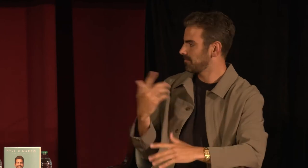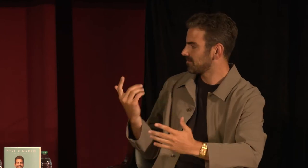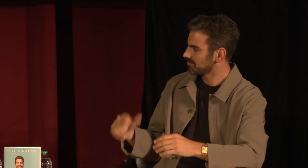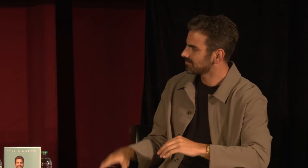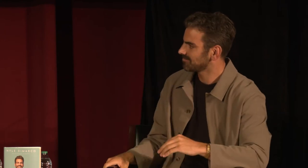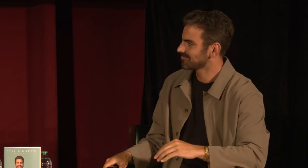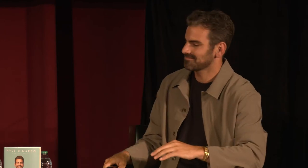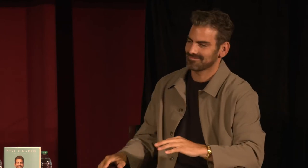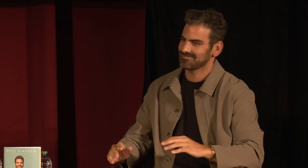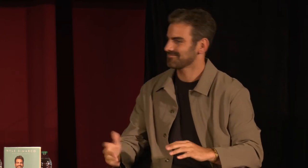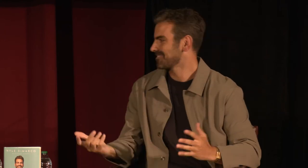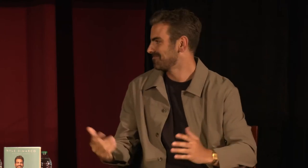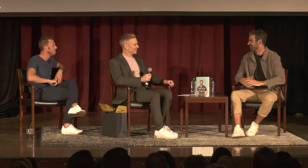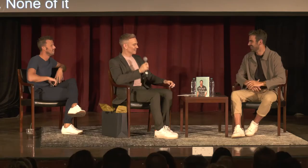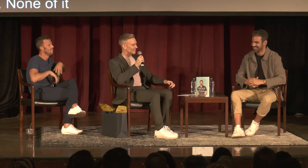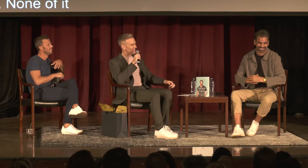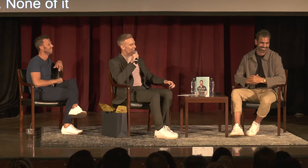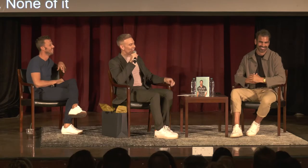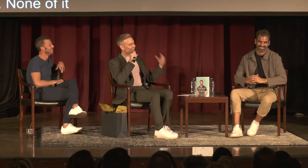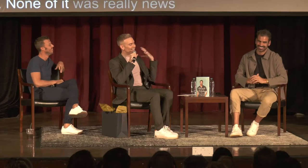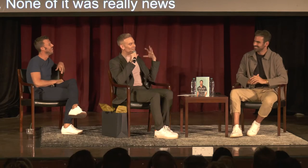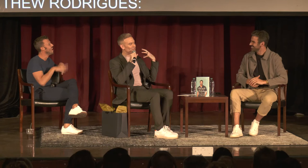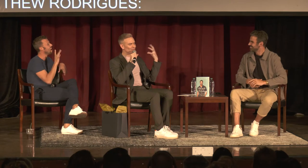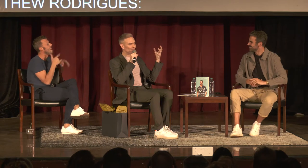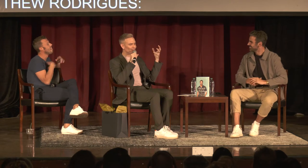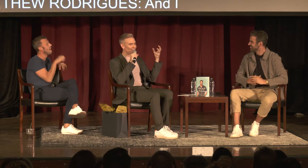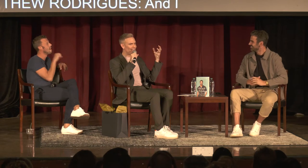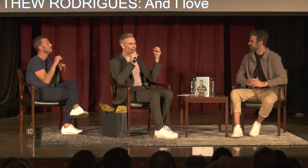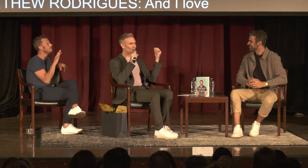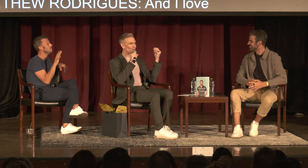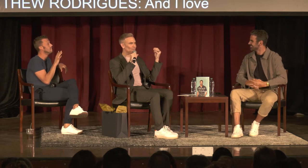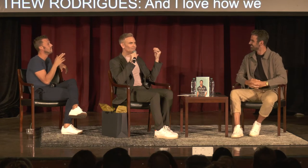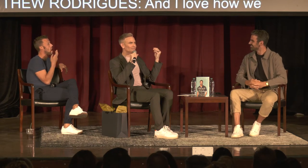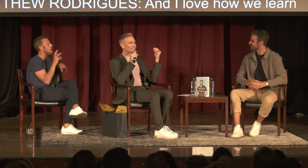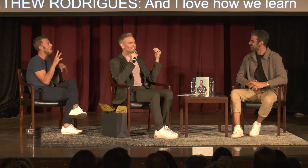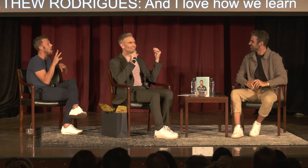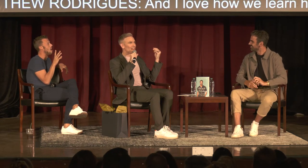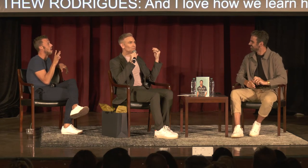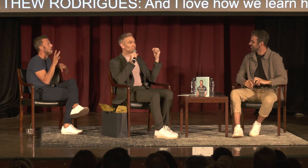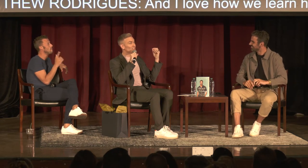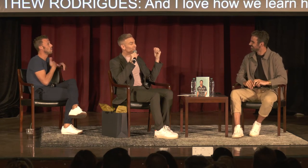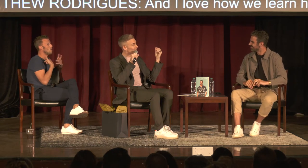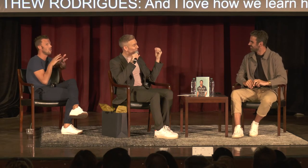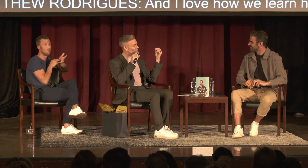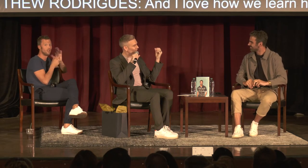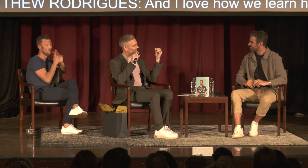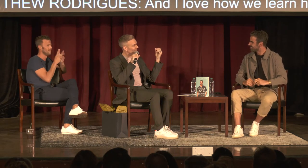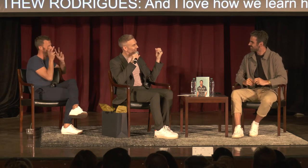None of it was really news to me. And I love how we learn, how mischievous you were.